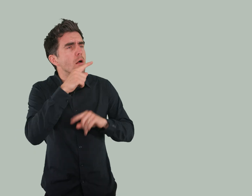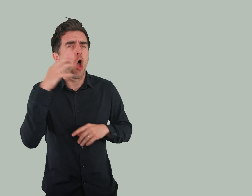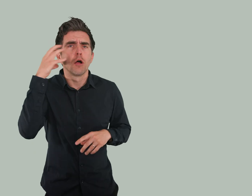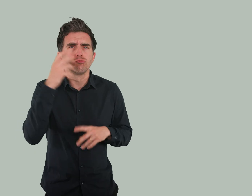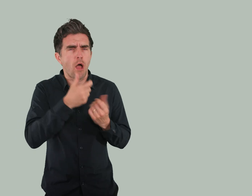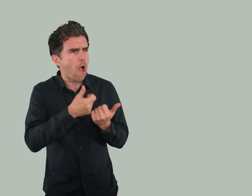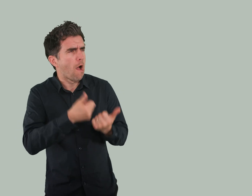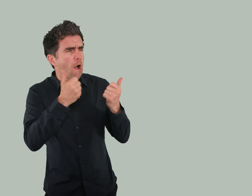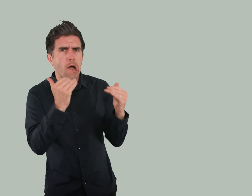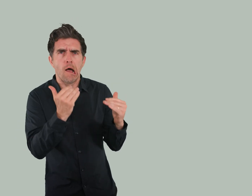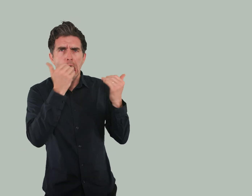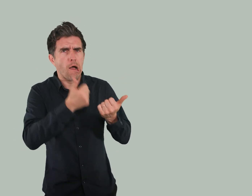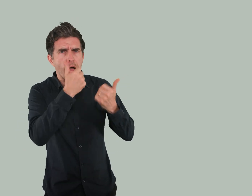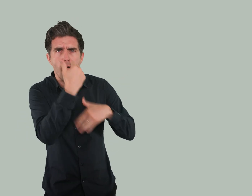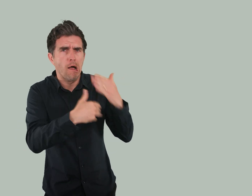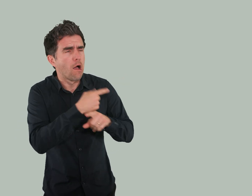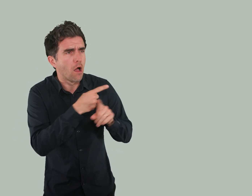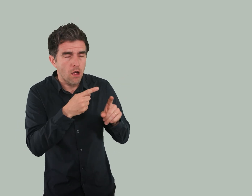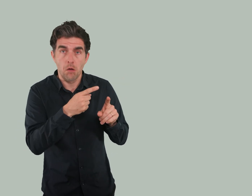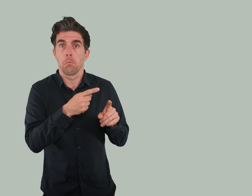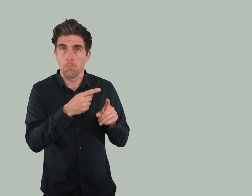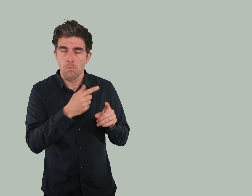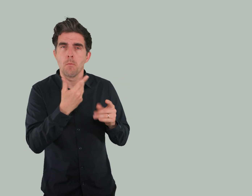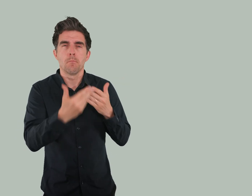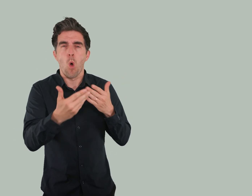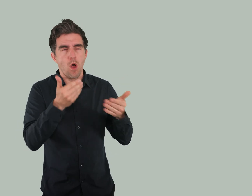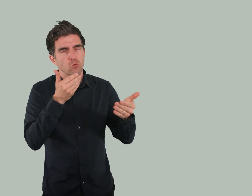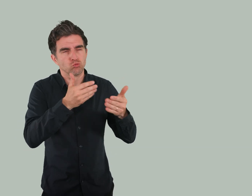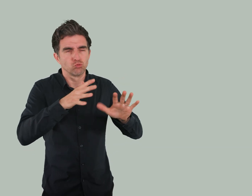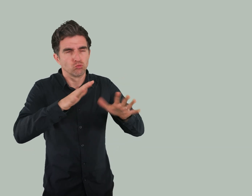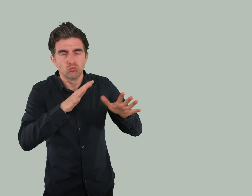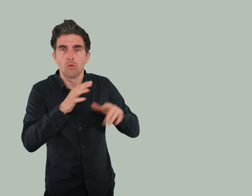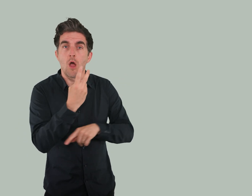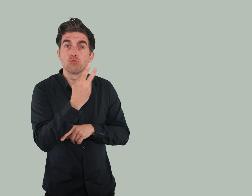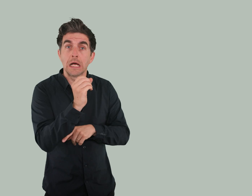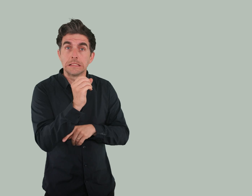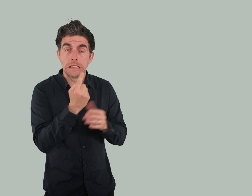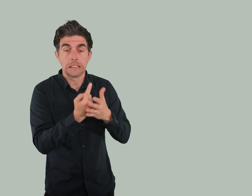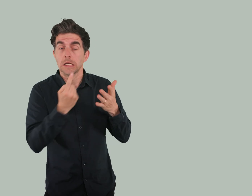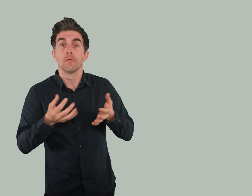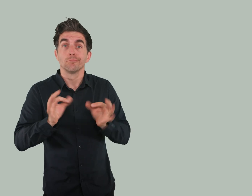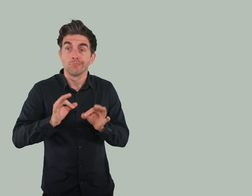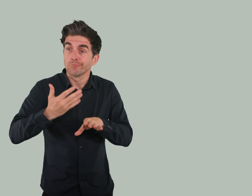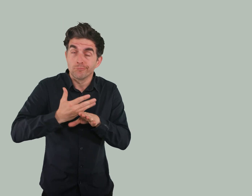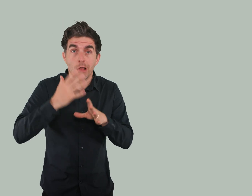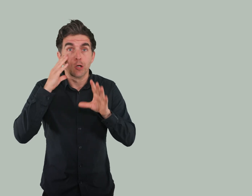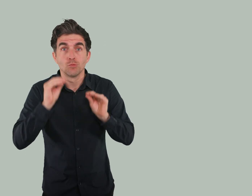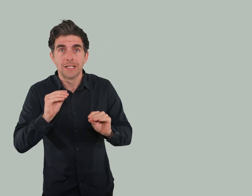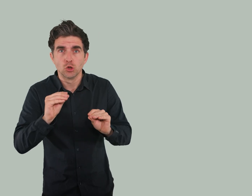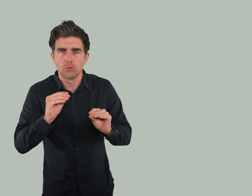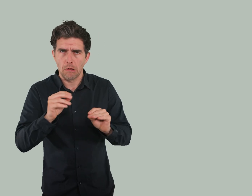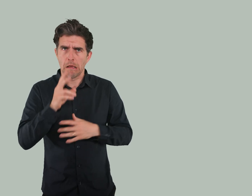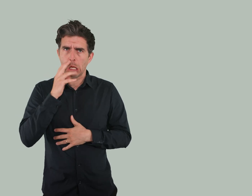In the best-performing countries, it is closer to one in twenty.